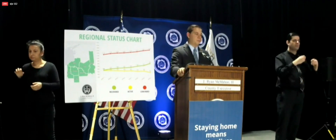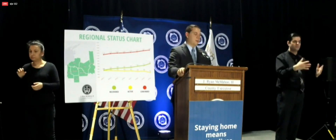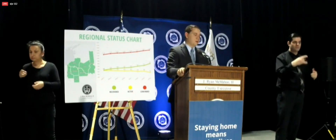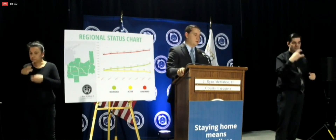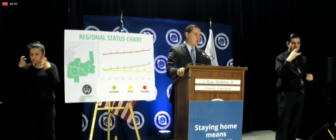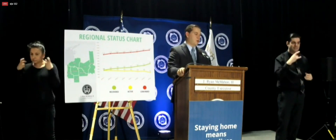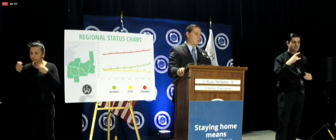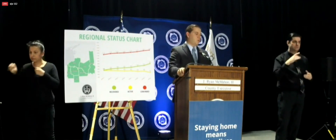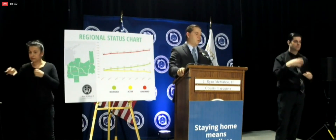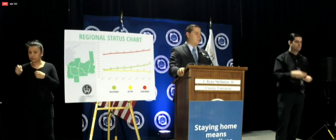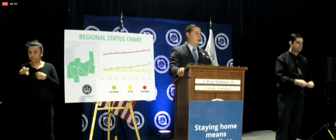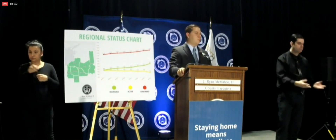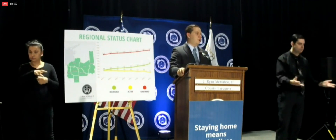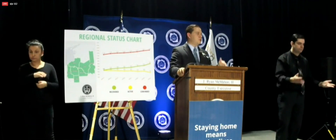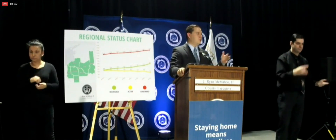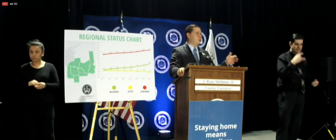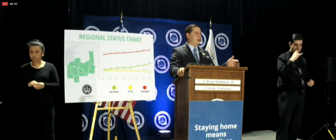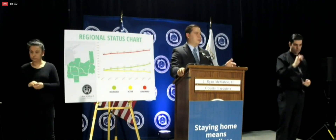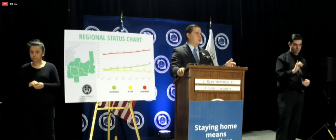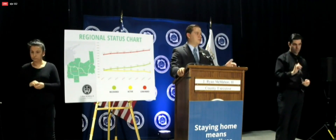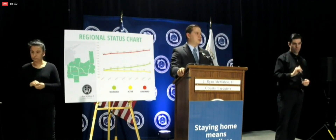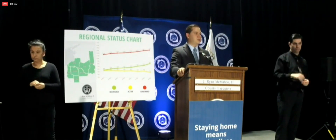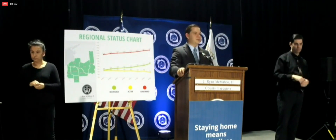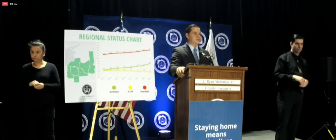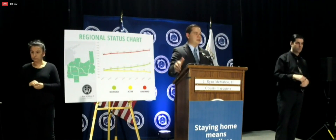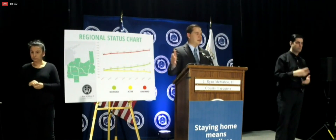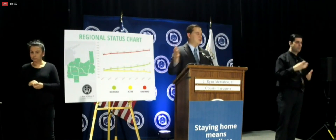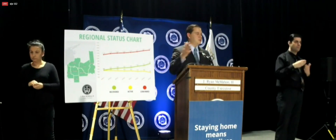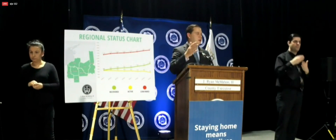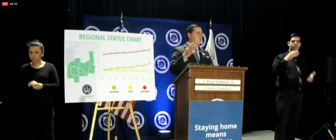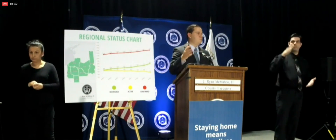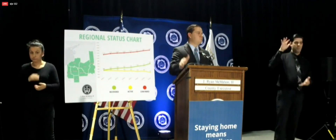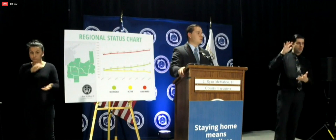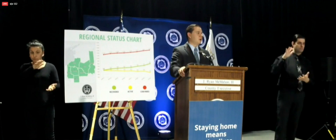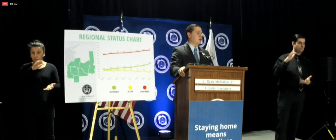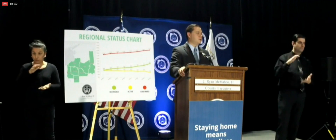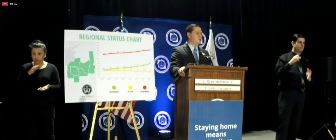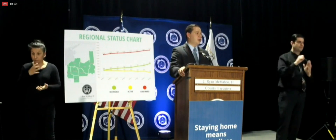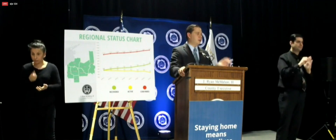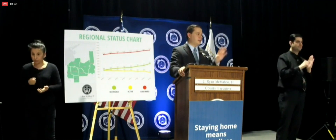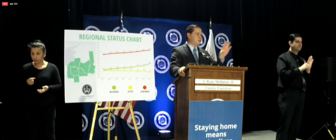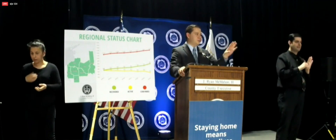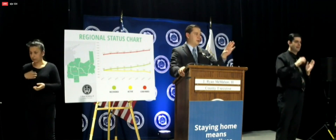OF OPERATIONS AND GETTING MASKS THERE TO GET THE TO KIDS AND PEOPLE. SO, WE BOUGHT A BUNCH OF THEM